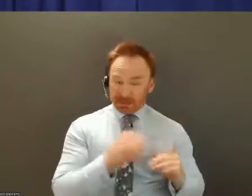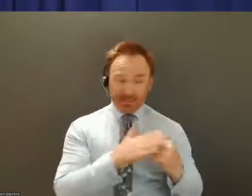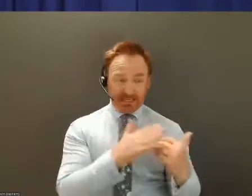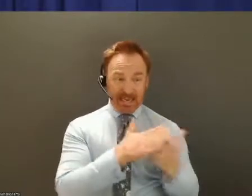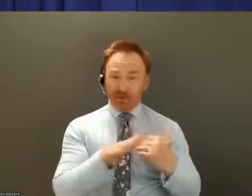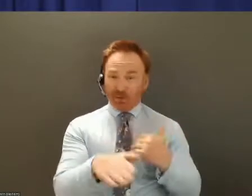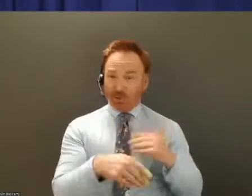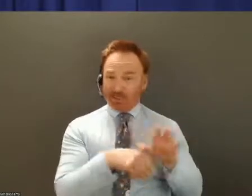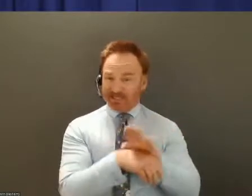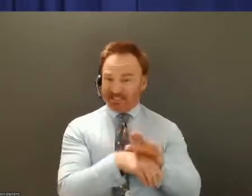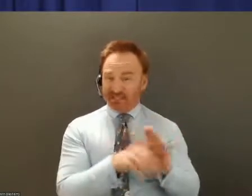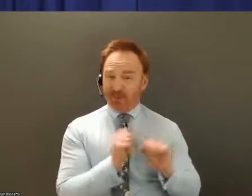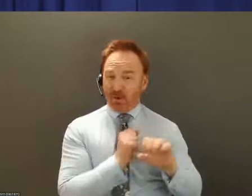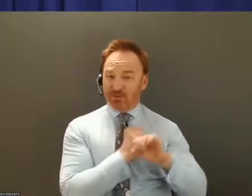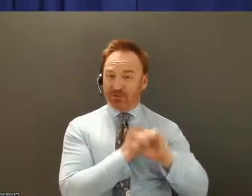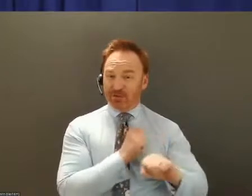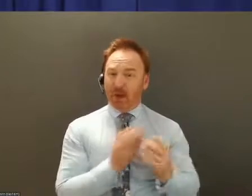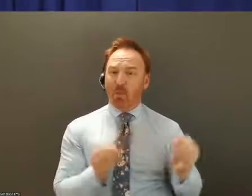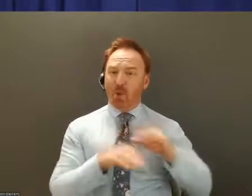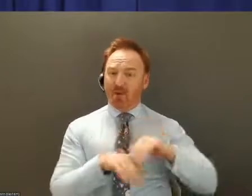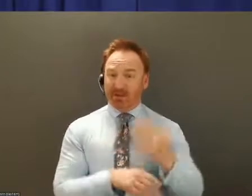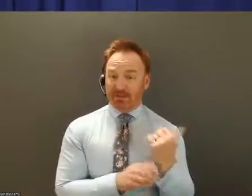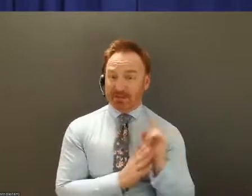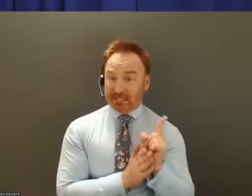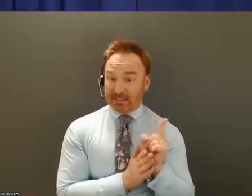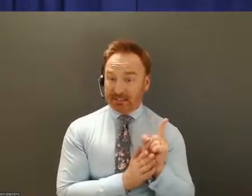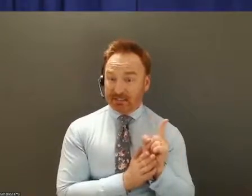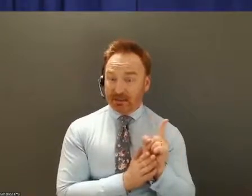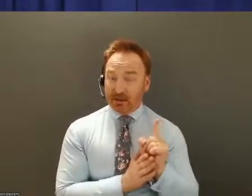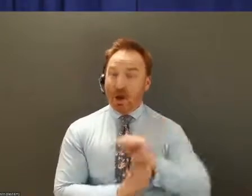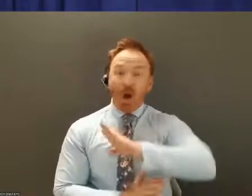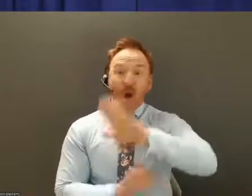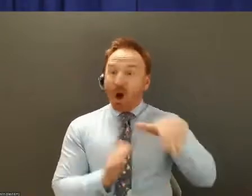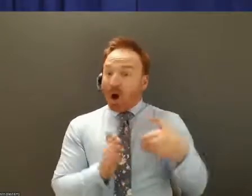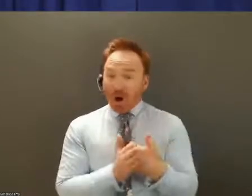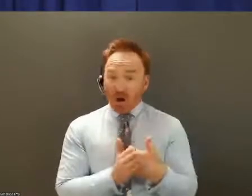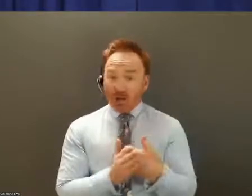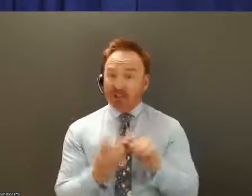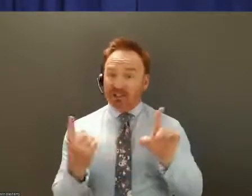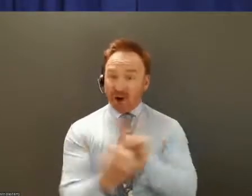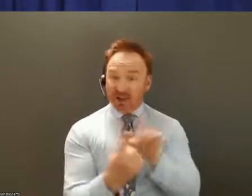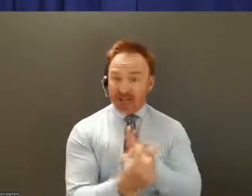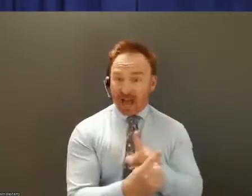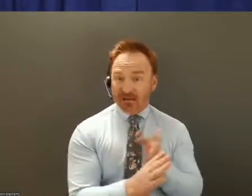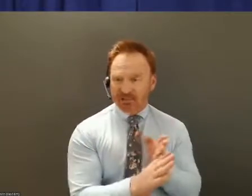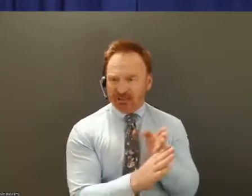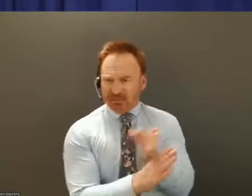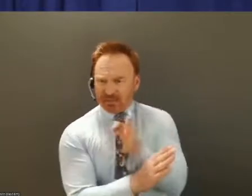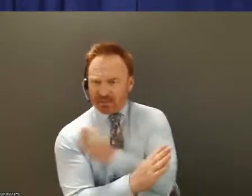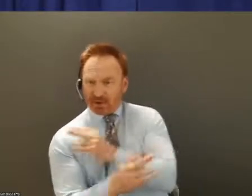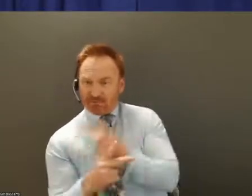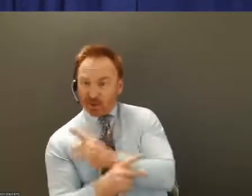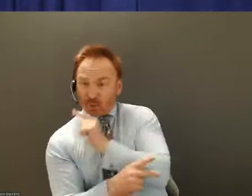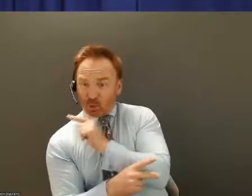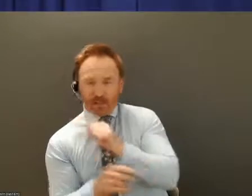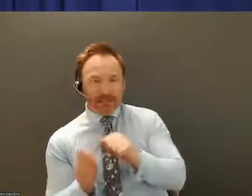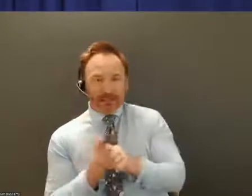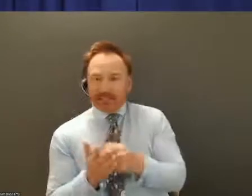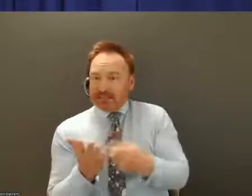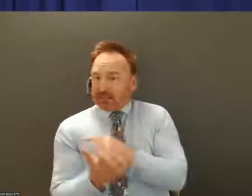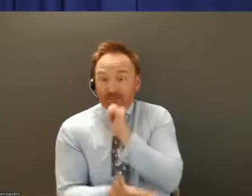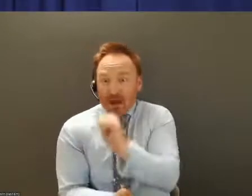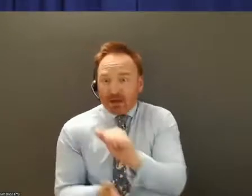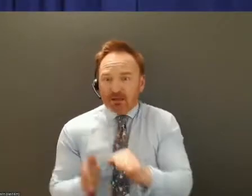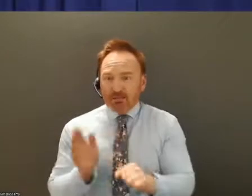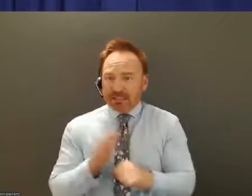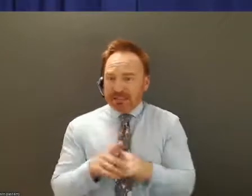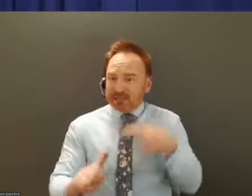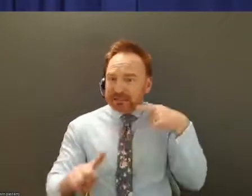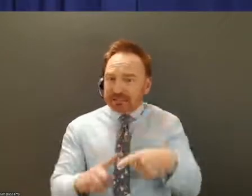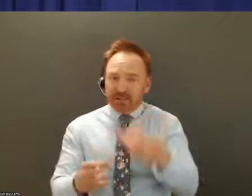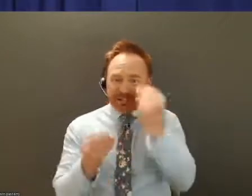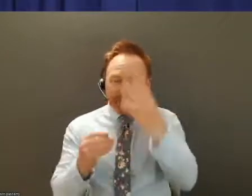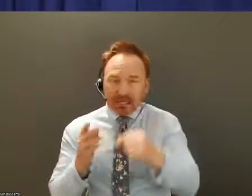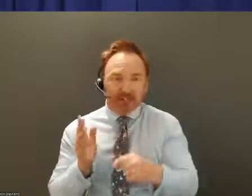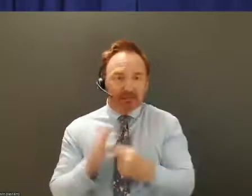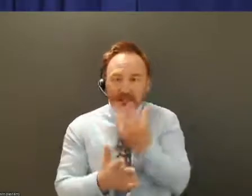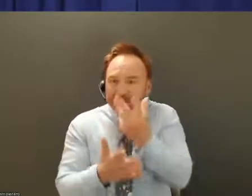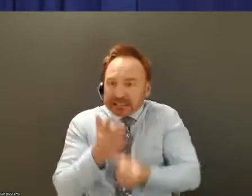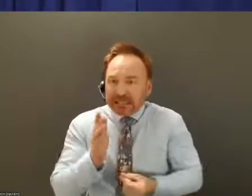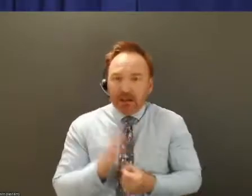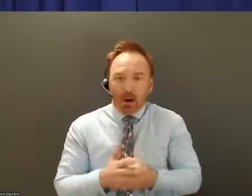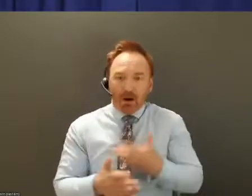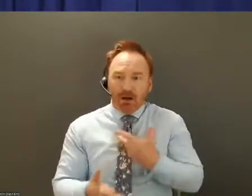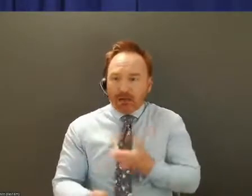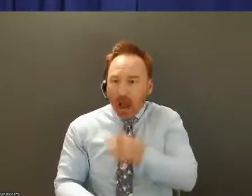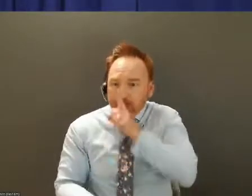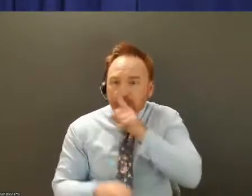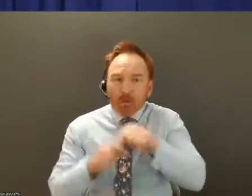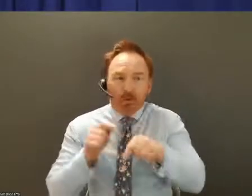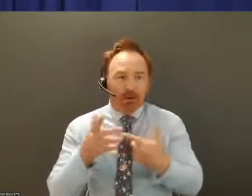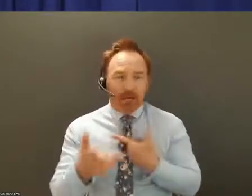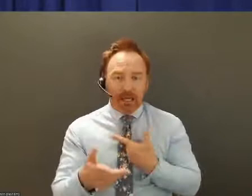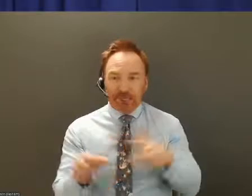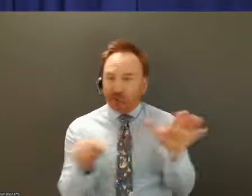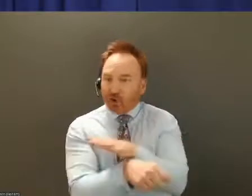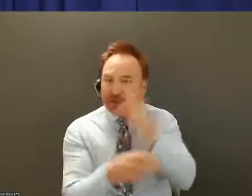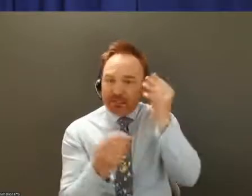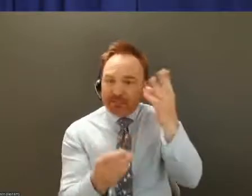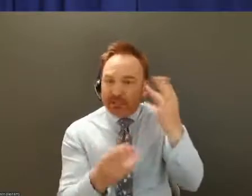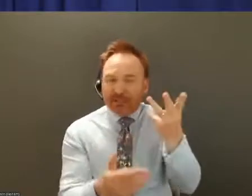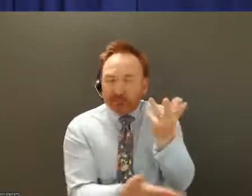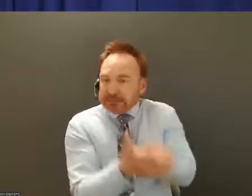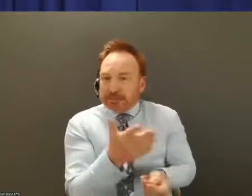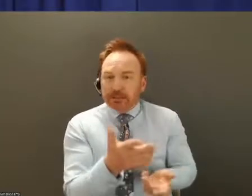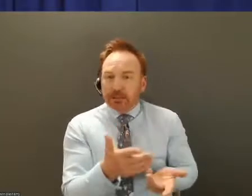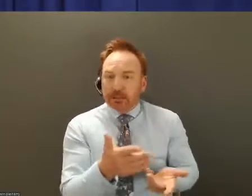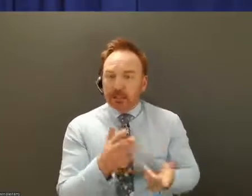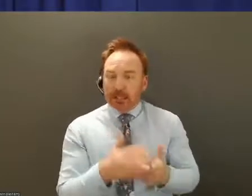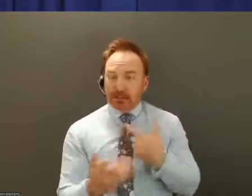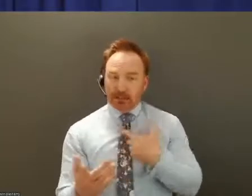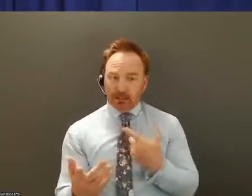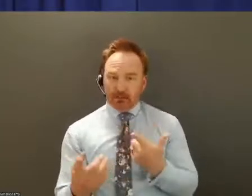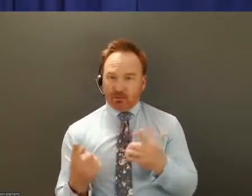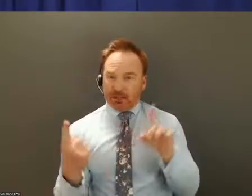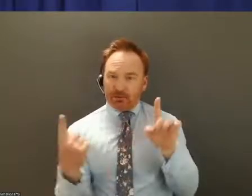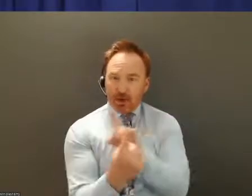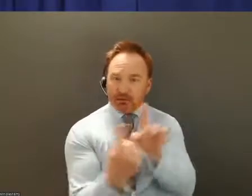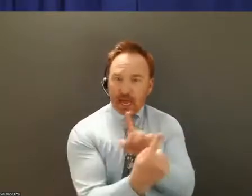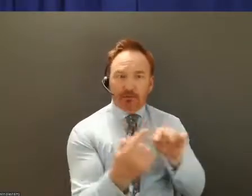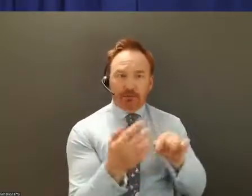YUKON.ca.